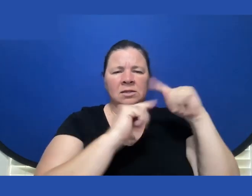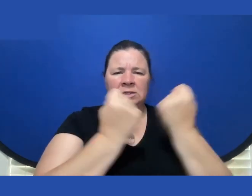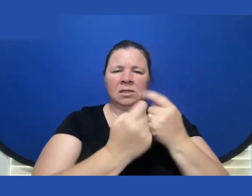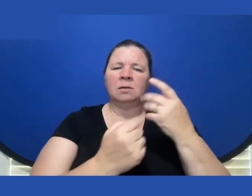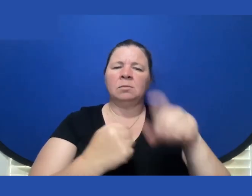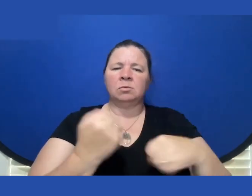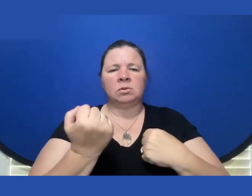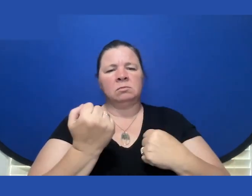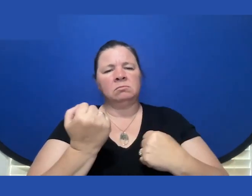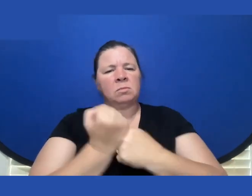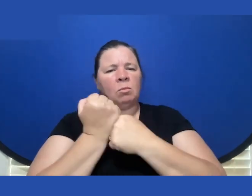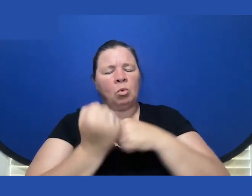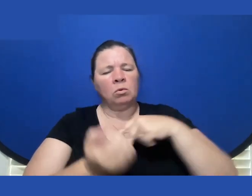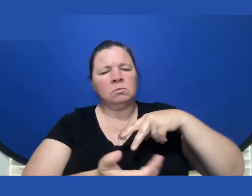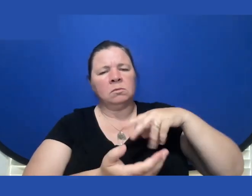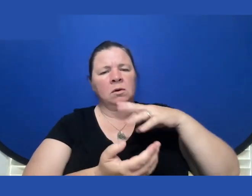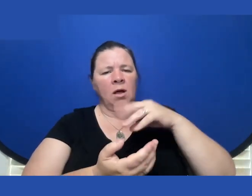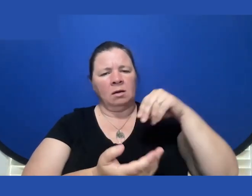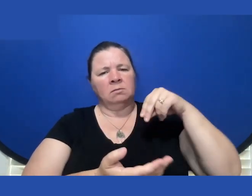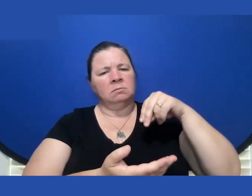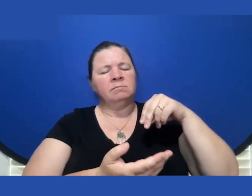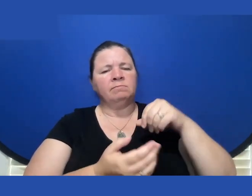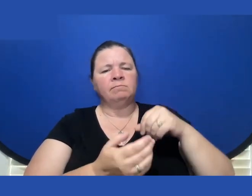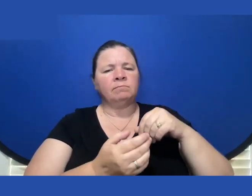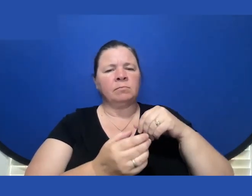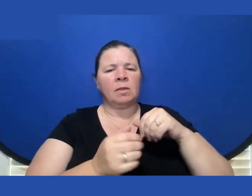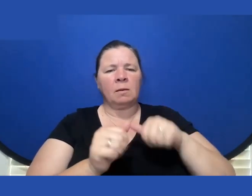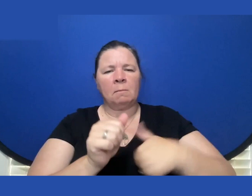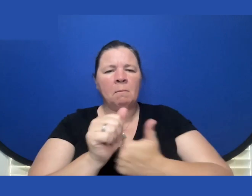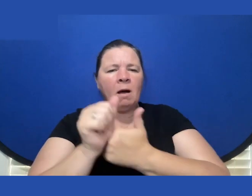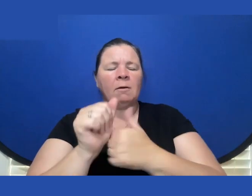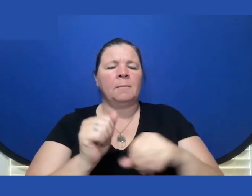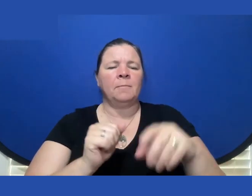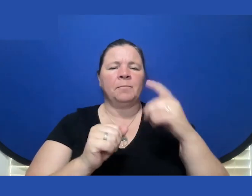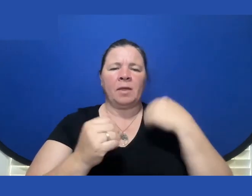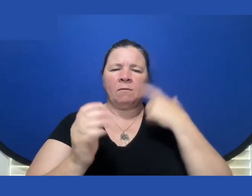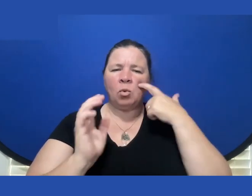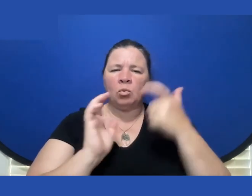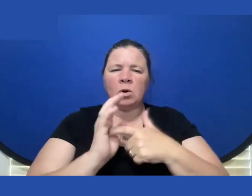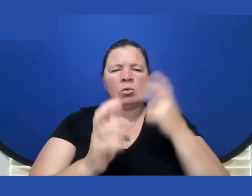and, you know, support, but also get that recognition for all the hard work that the team's doing